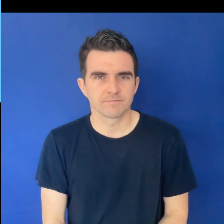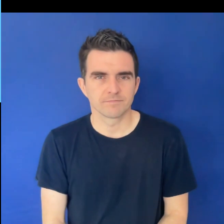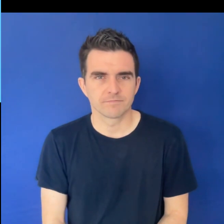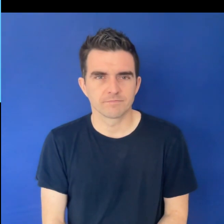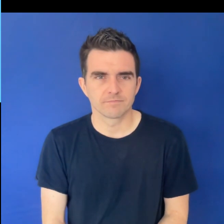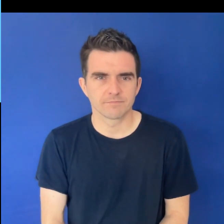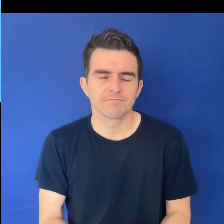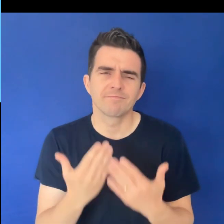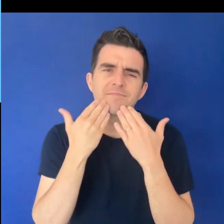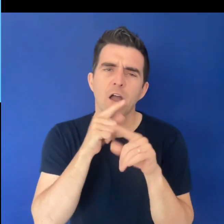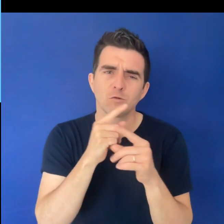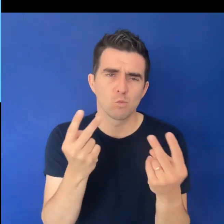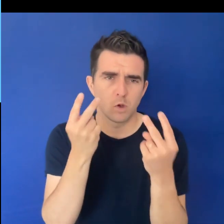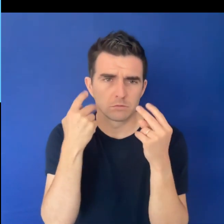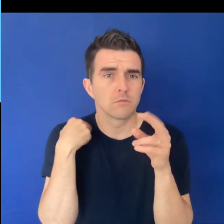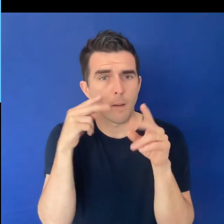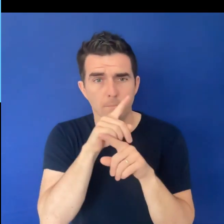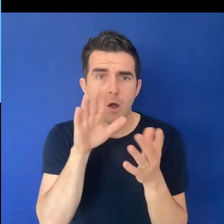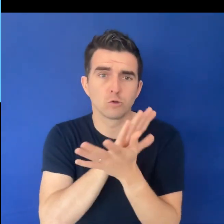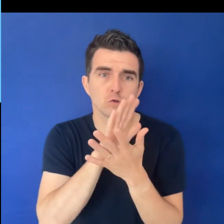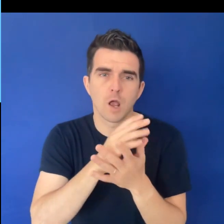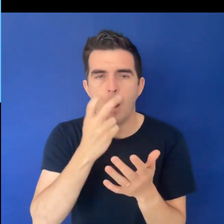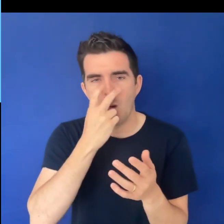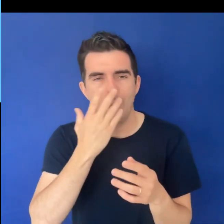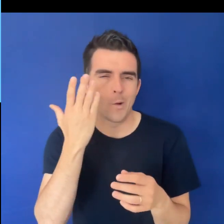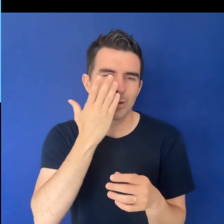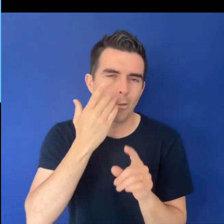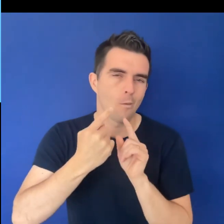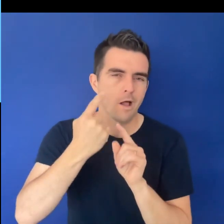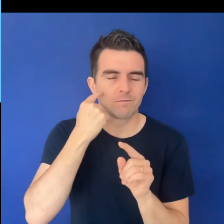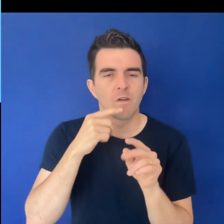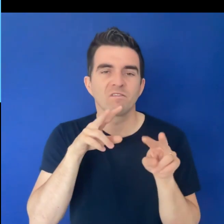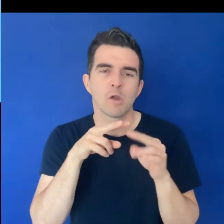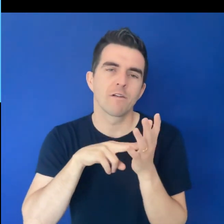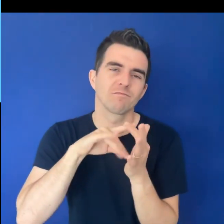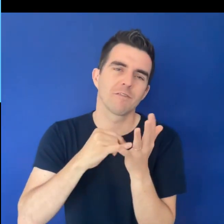Thank you so much for watching, and I hope you enjoy the old school experience of VideoVerse.